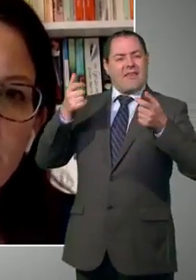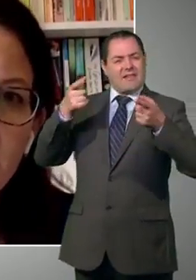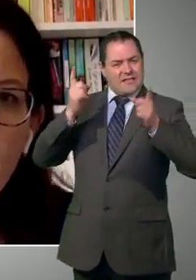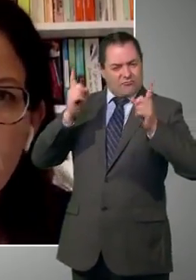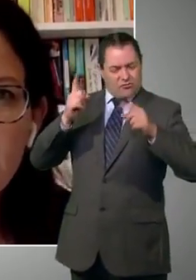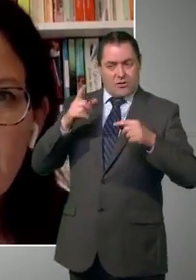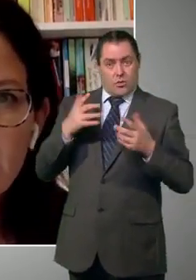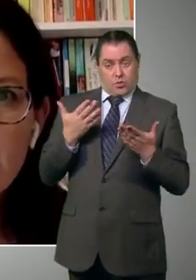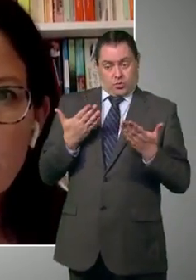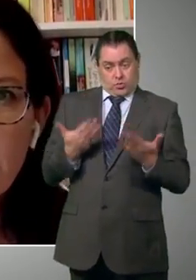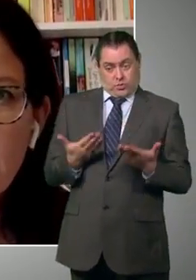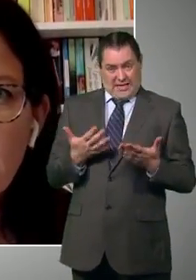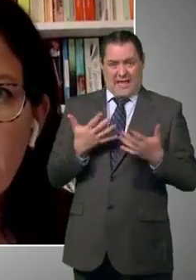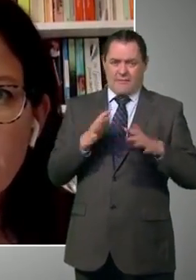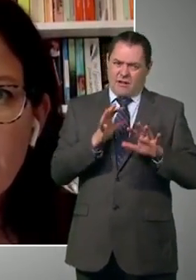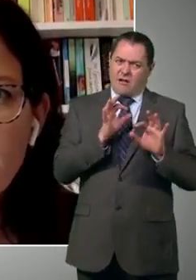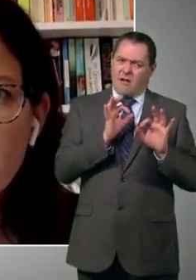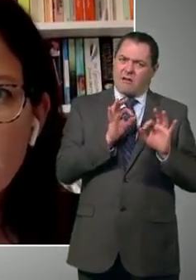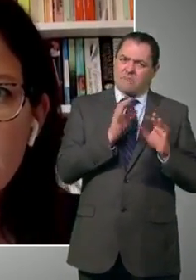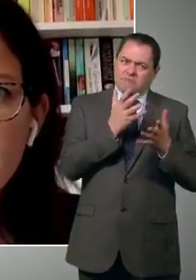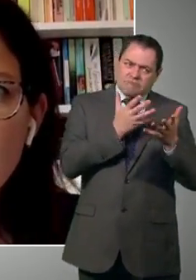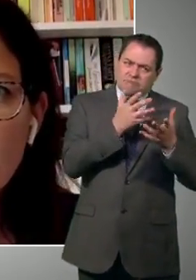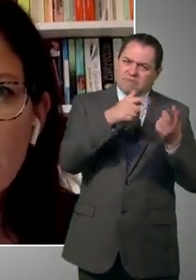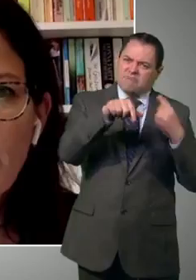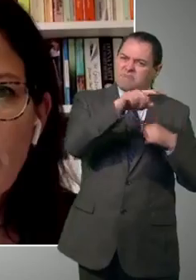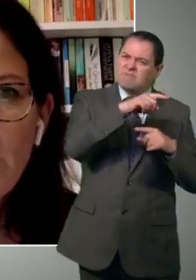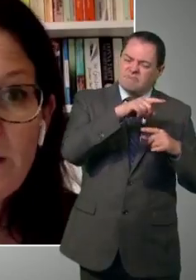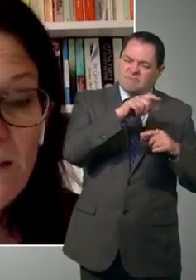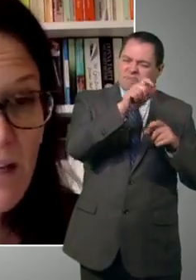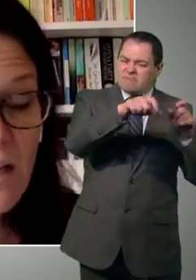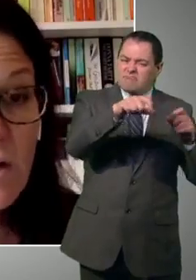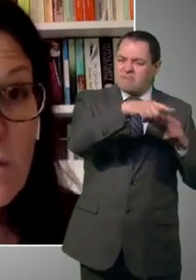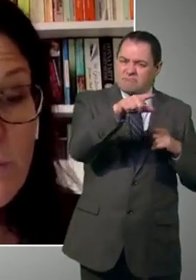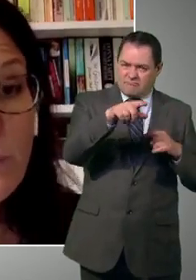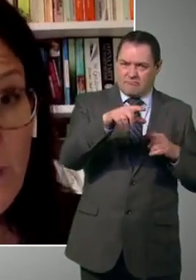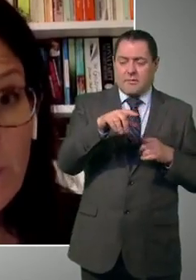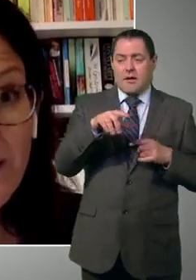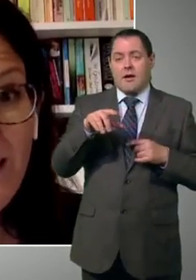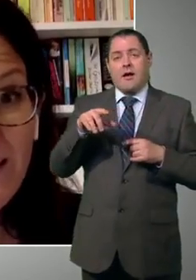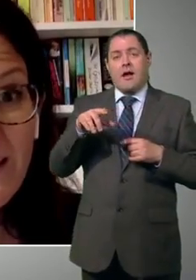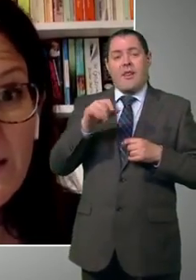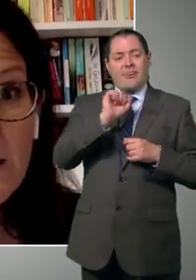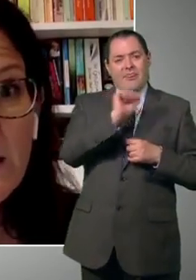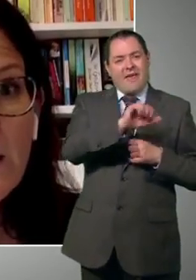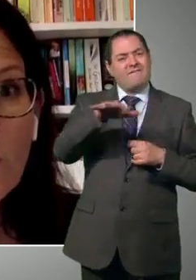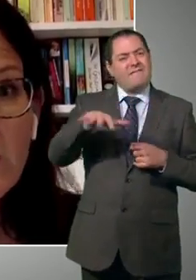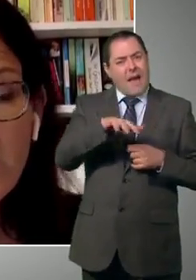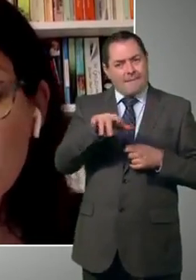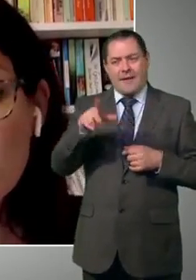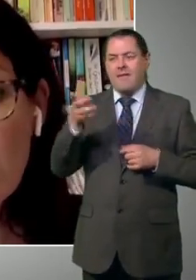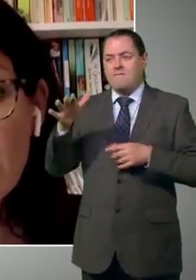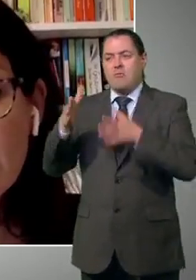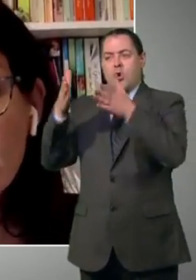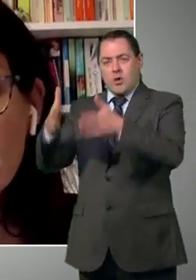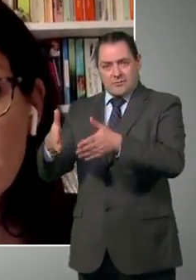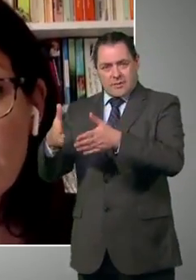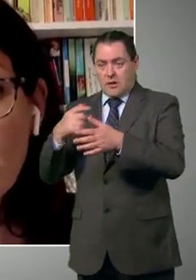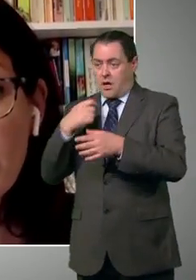who lost their loved ones to COVID last spring after patients were discharged back into their care homes without